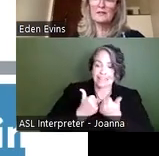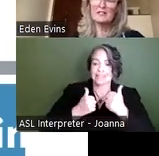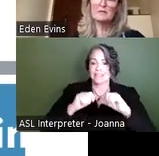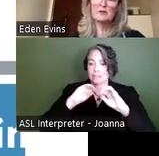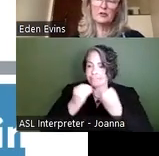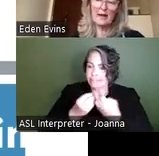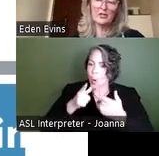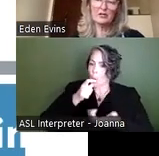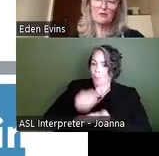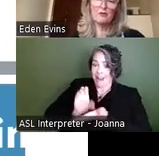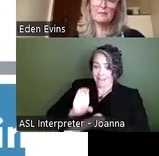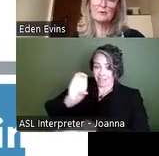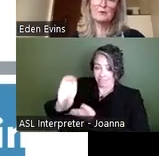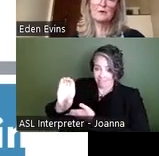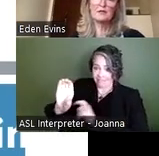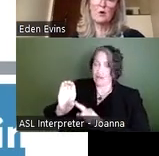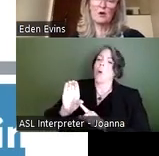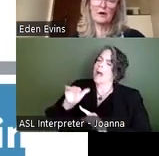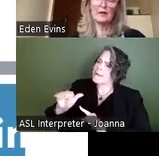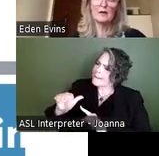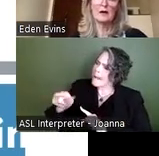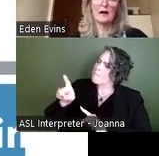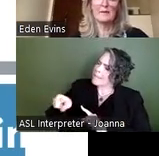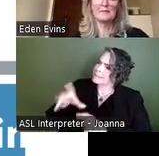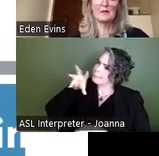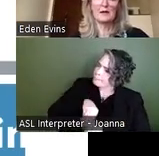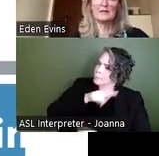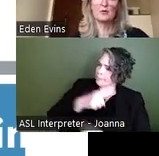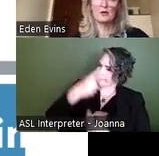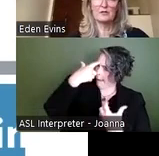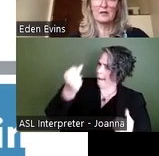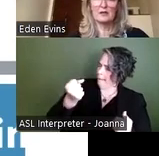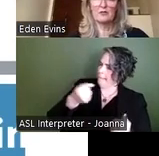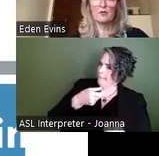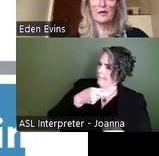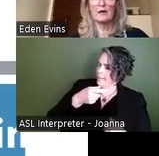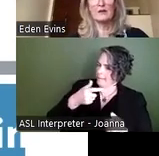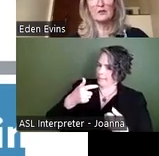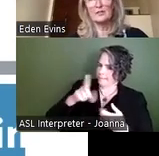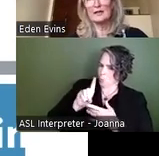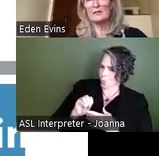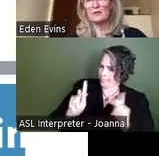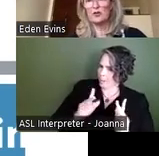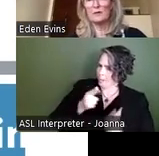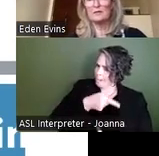a similar direction for people with co-occurring disorders, so that we understand the treatments